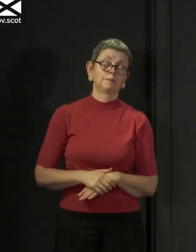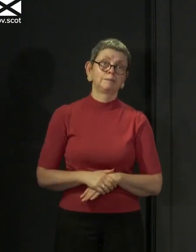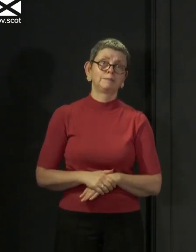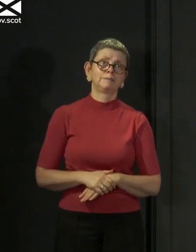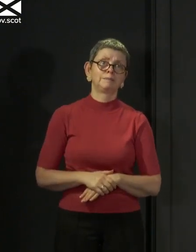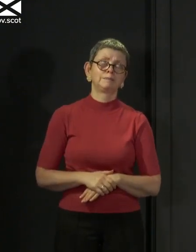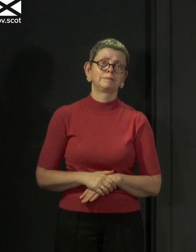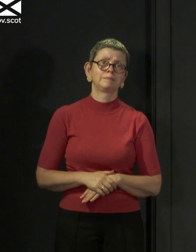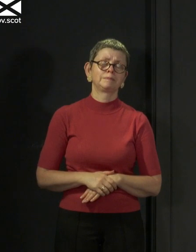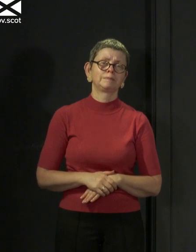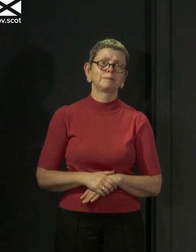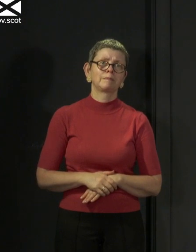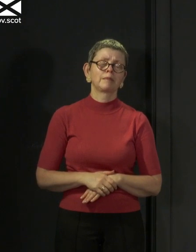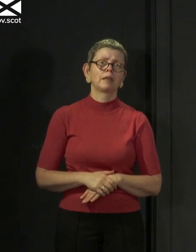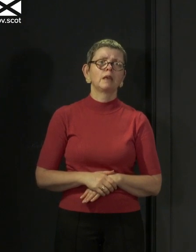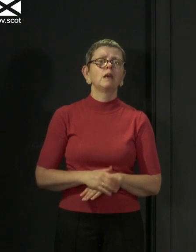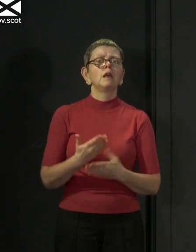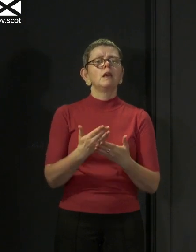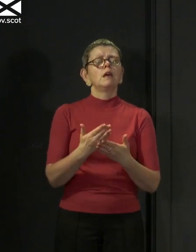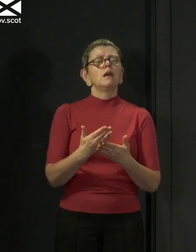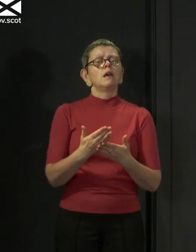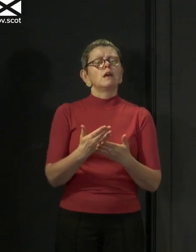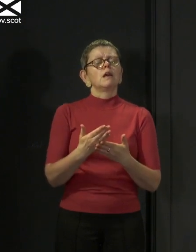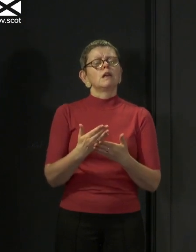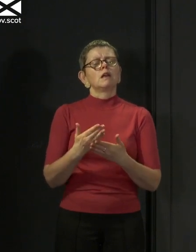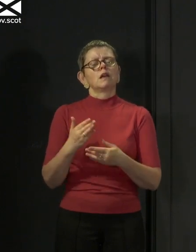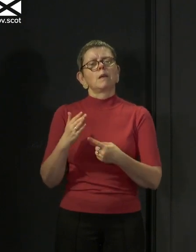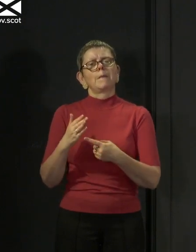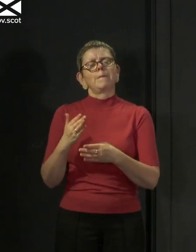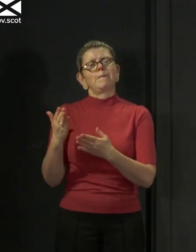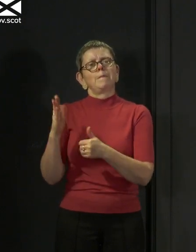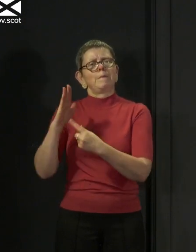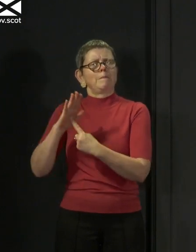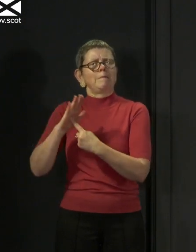Before I move on to the main item for today, I want to provide a quick update on testing